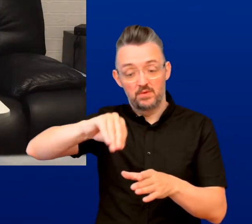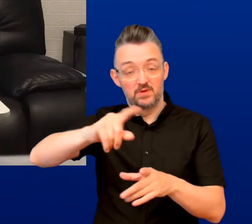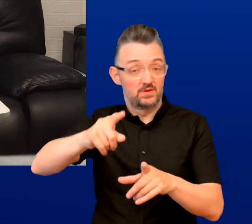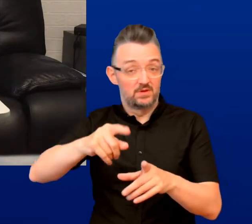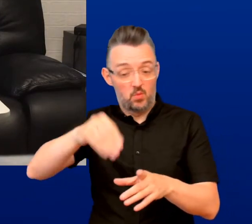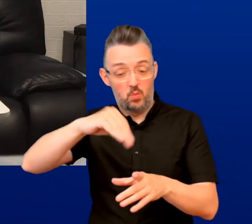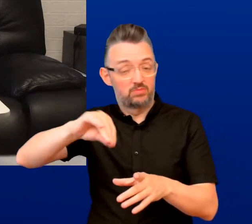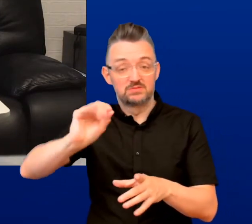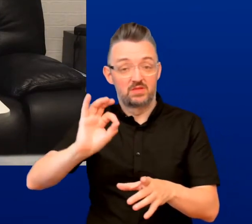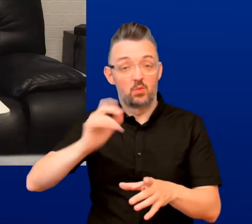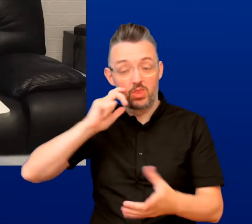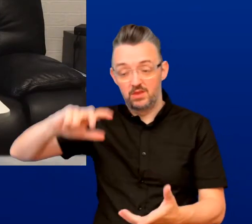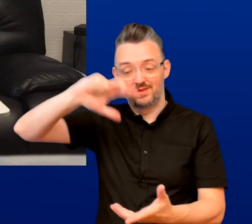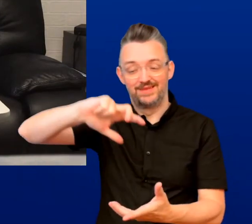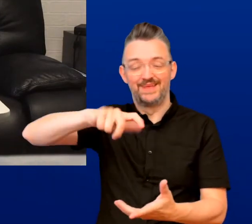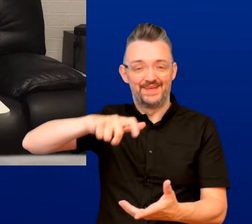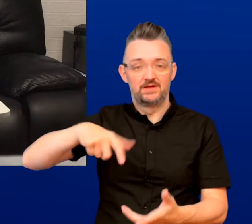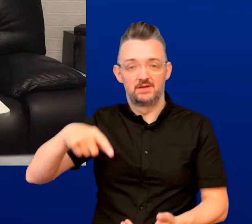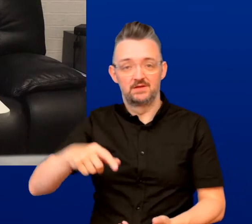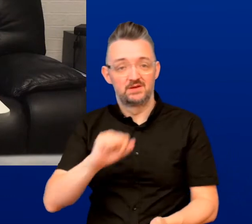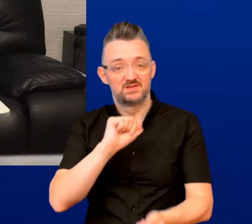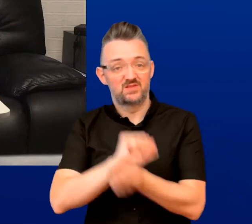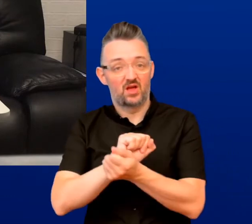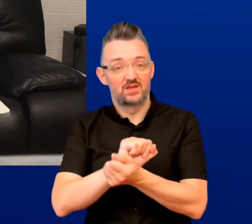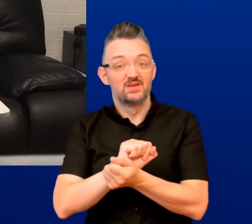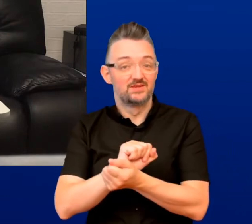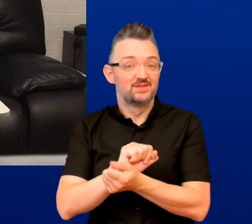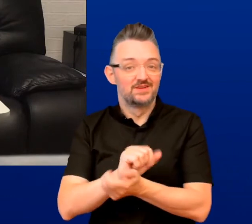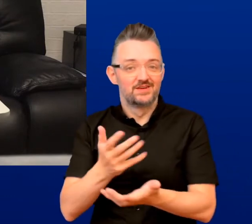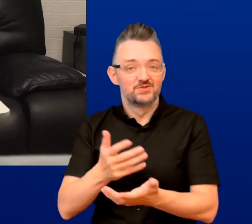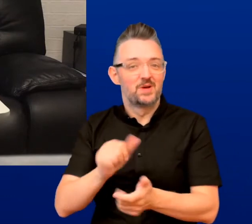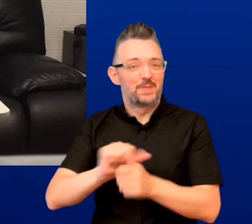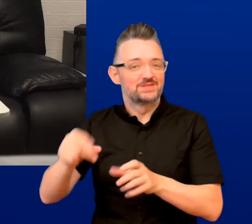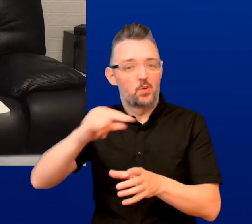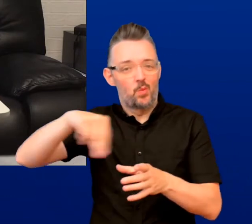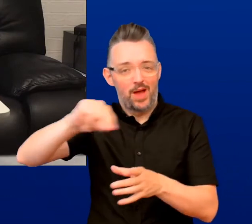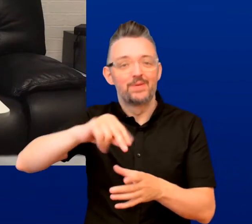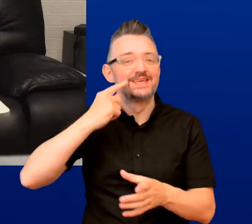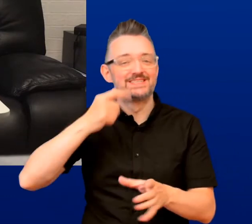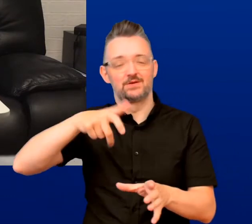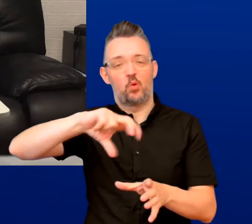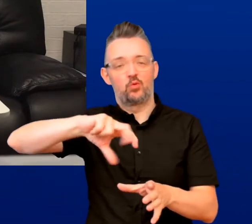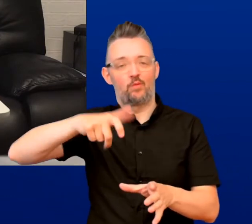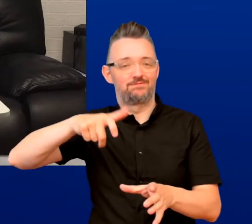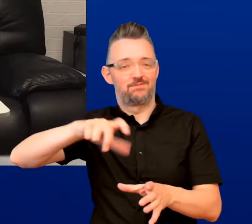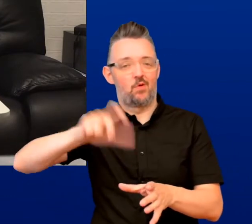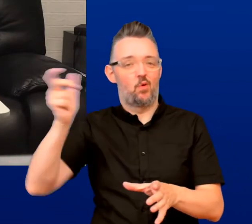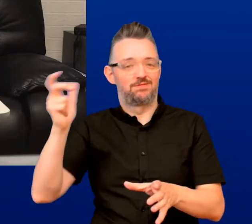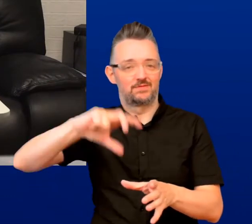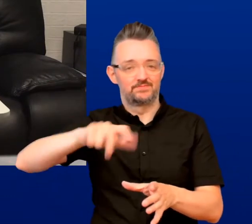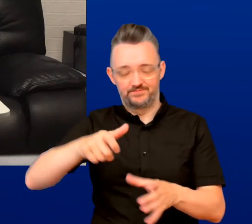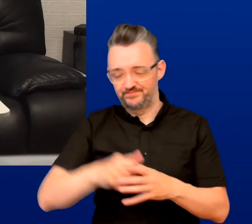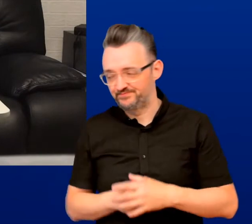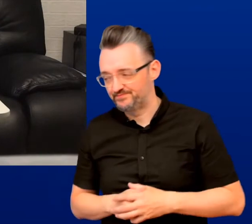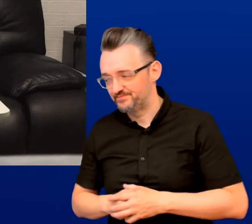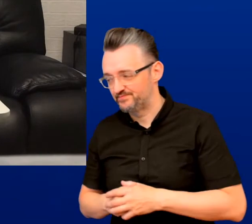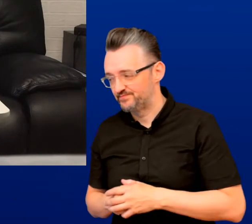the lid will stick to the jar and you're not able to open it.